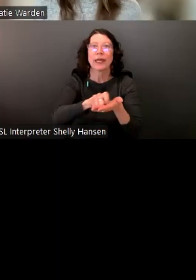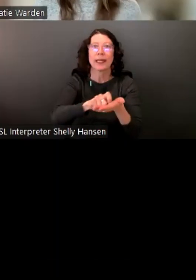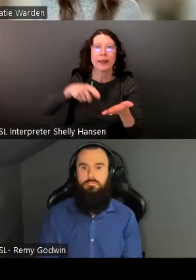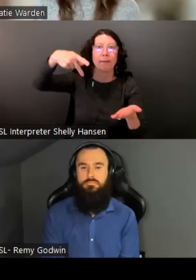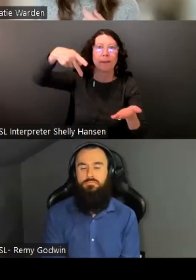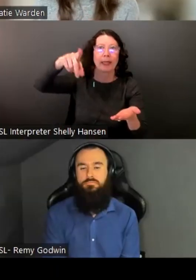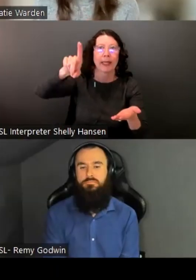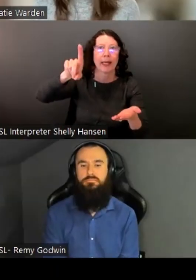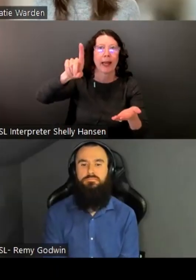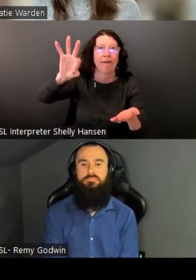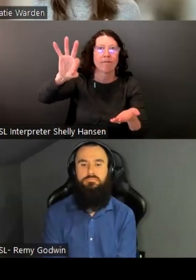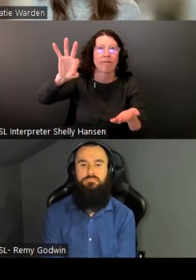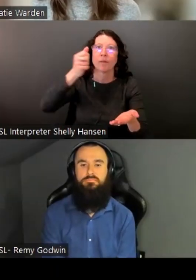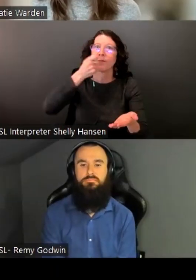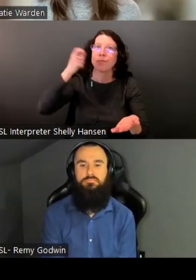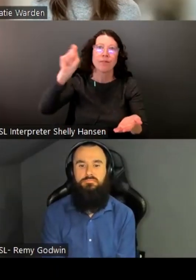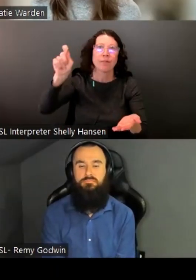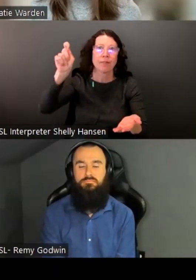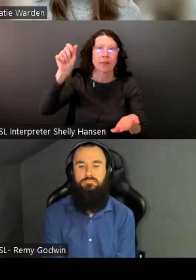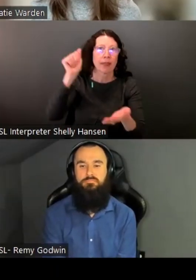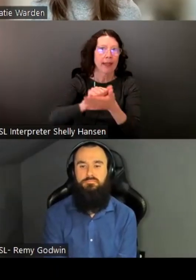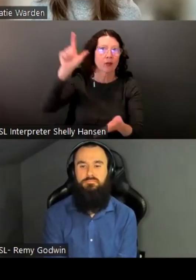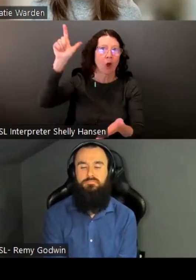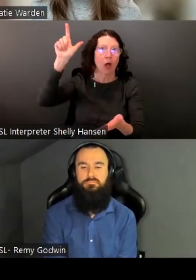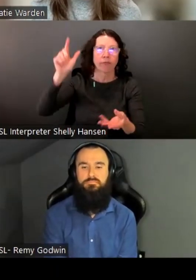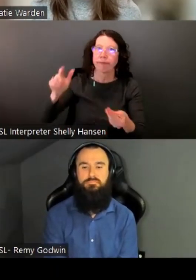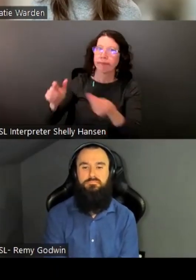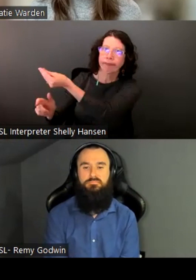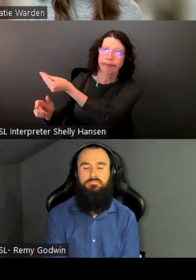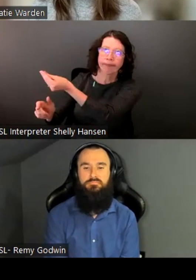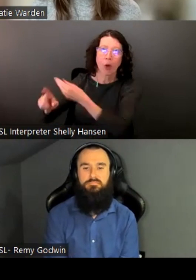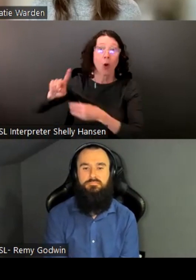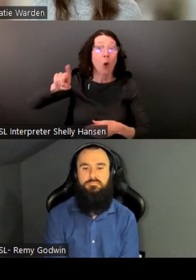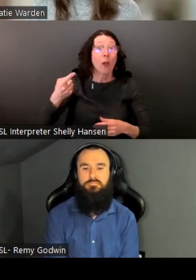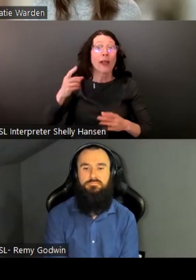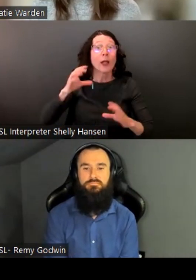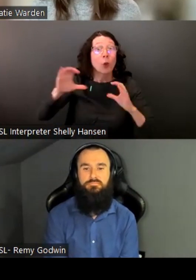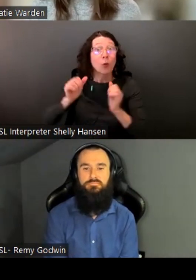or I'm only communicating with my patients orally, right?